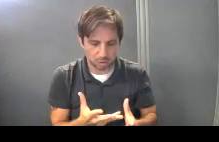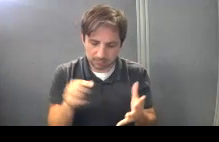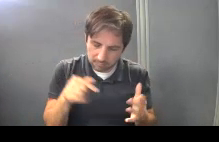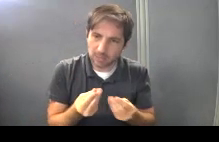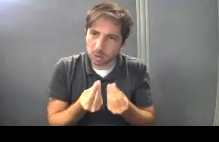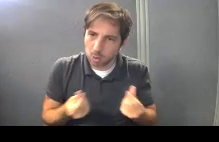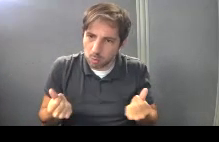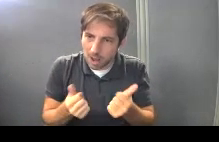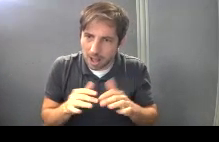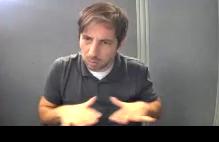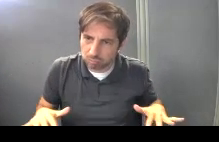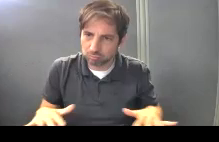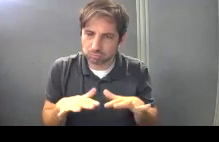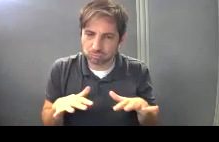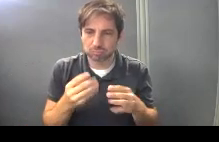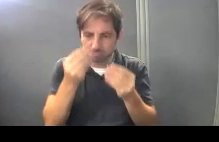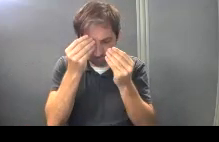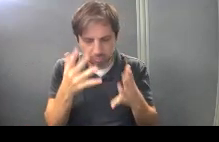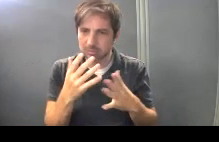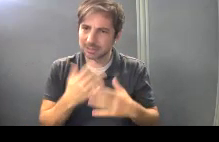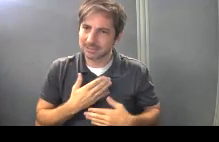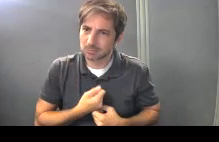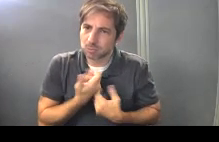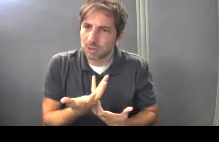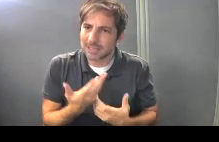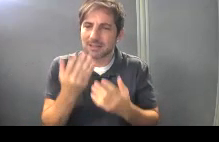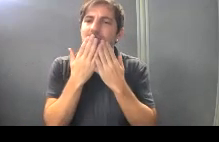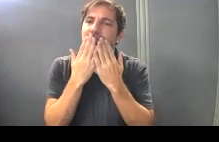AND EXPRESSING GRATITUDE FOR THE PEOPLE ON IF LAND BEFORE US.